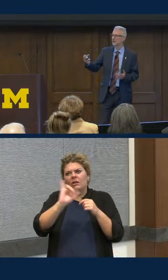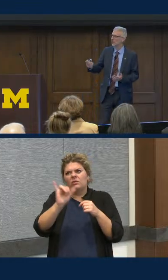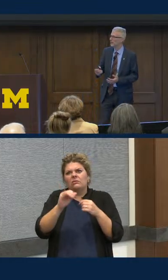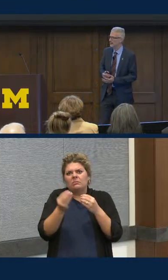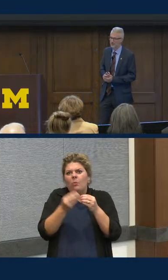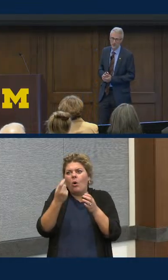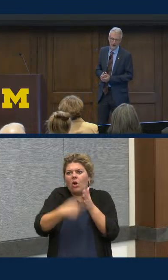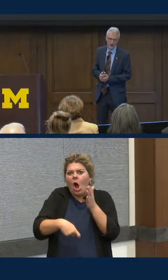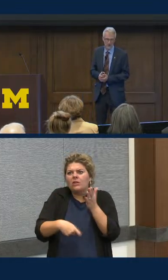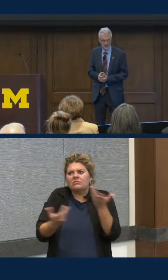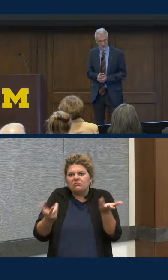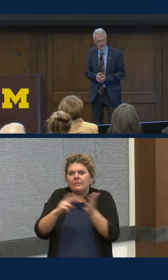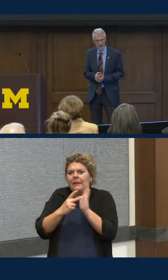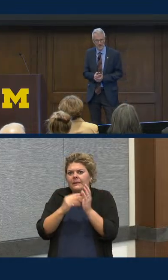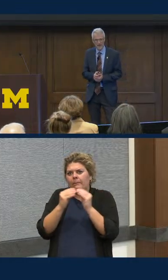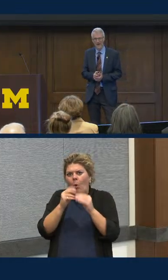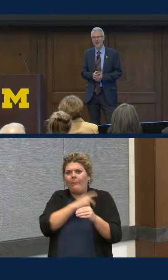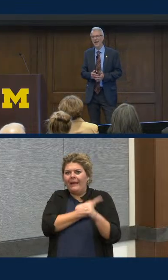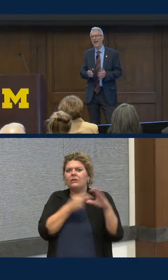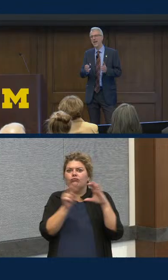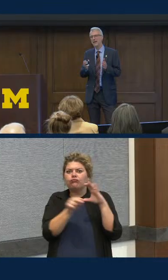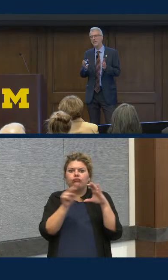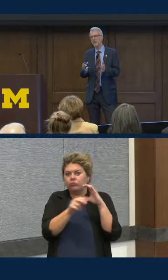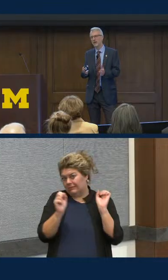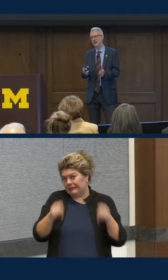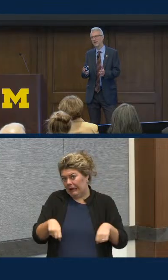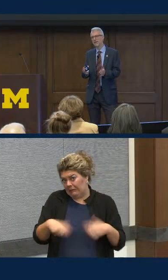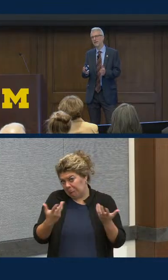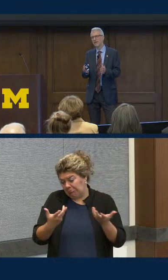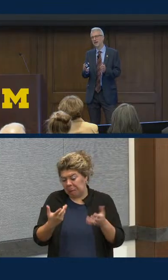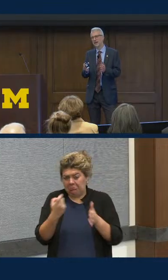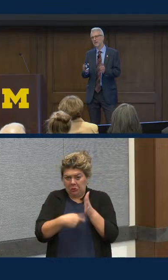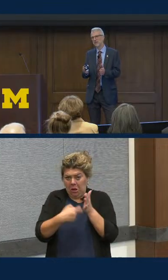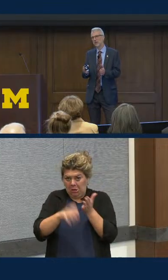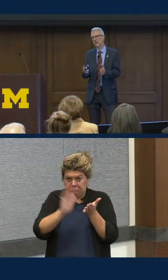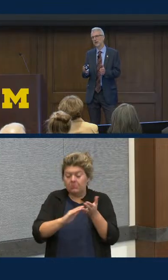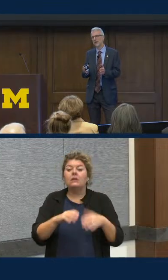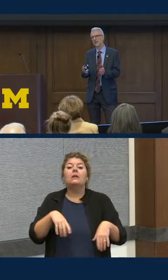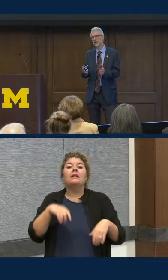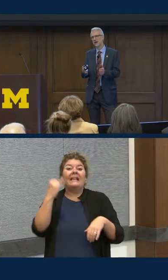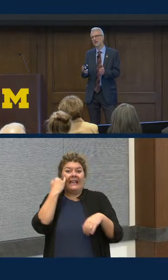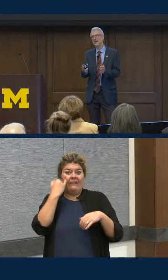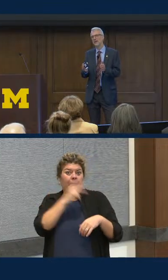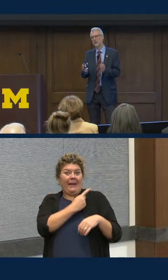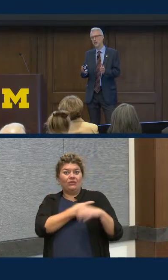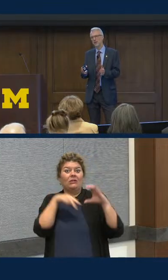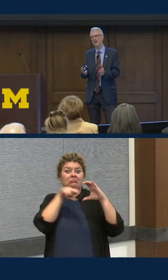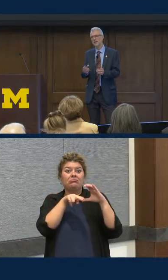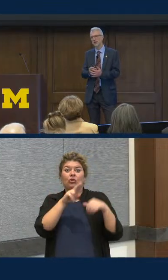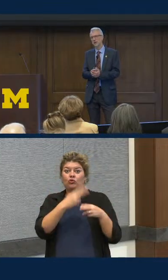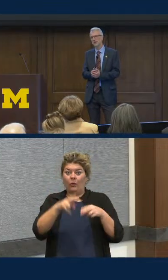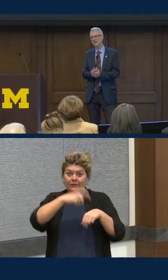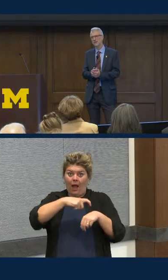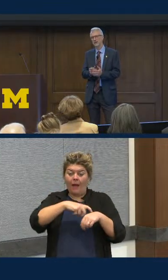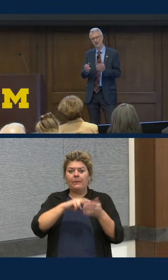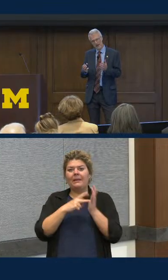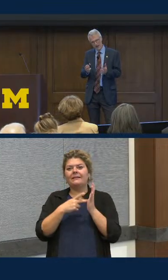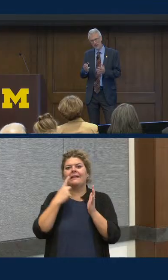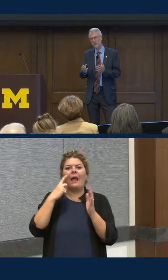more patients per hour through the scanner. If the patient is in the scanner for a shorter period of time they are more